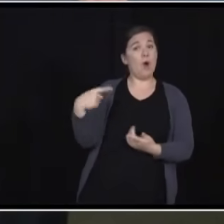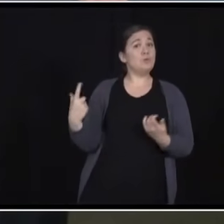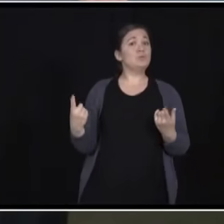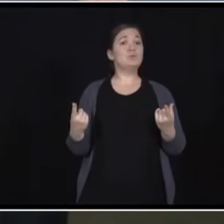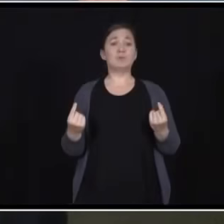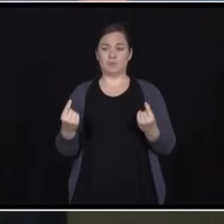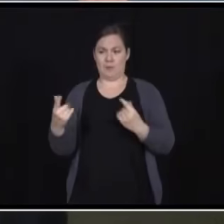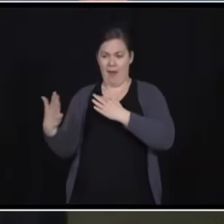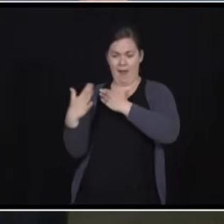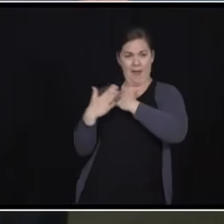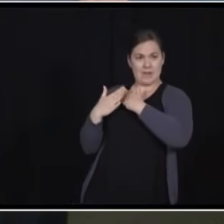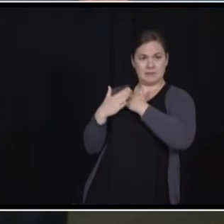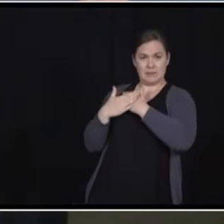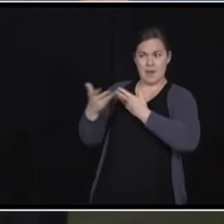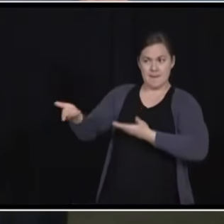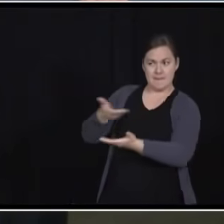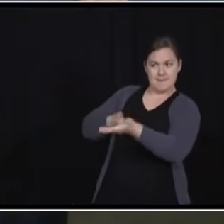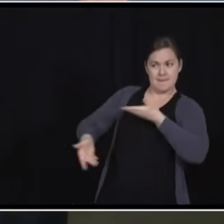Other members of the COVID-19